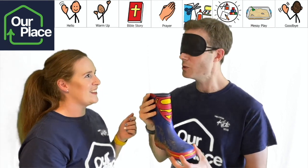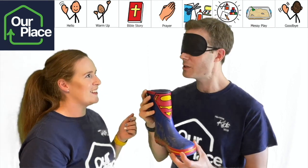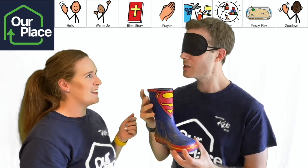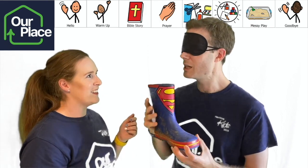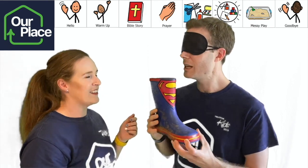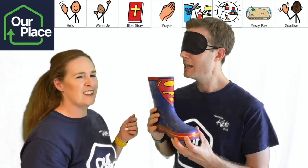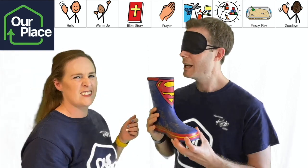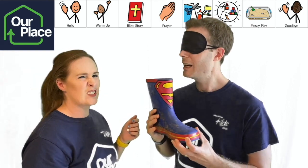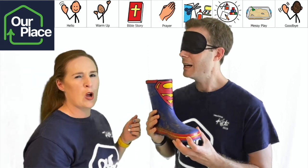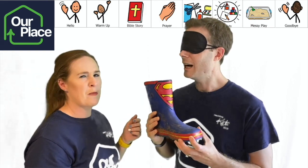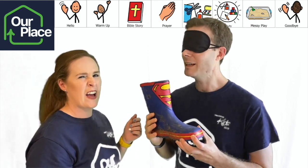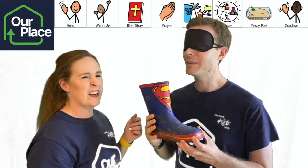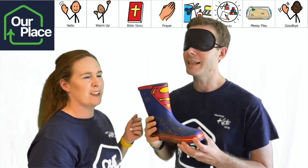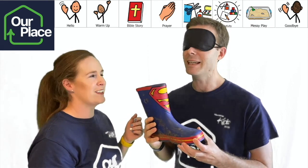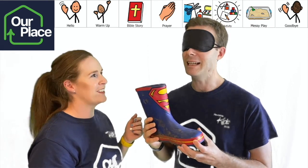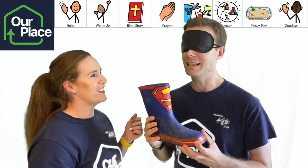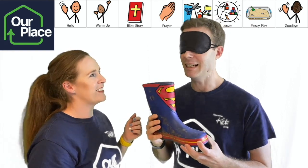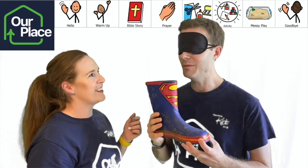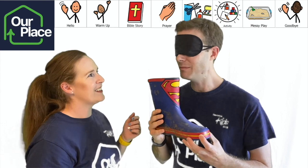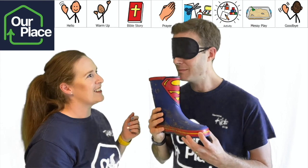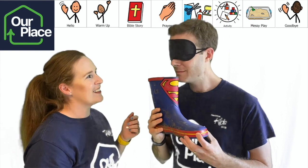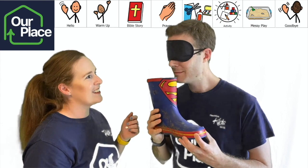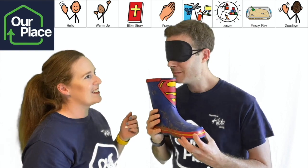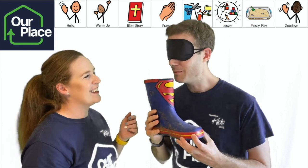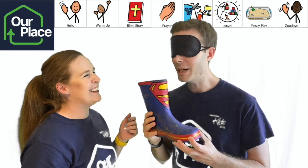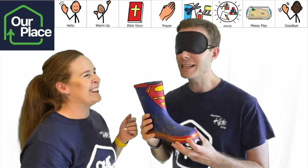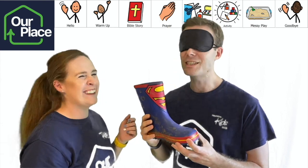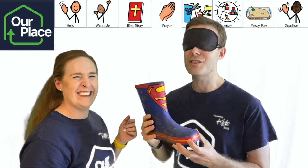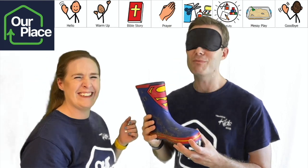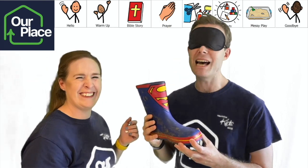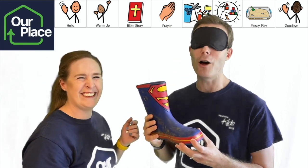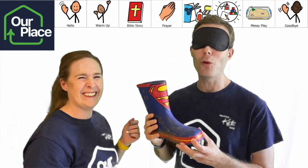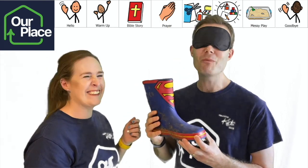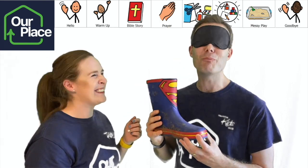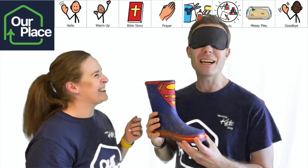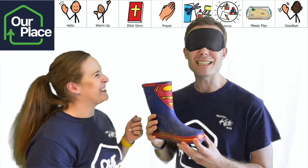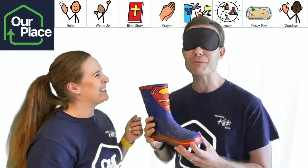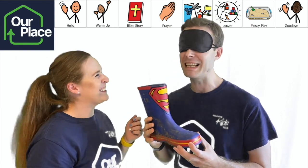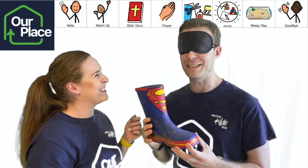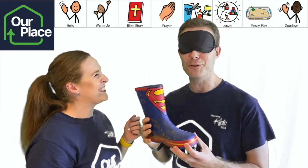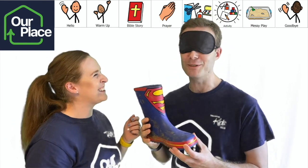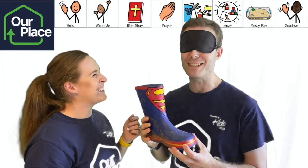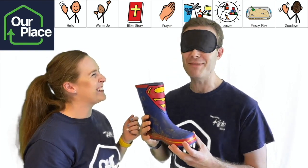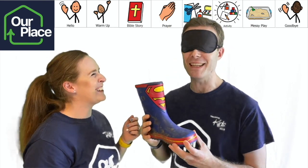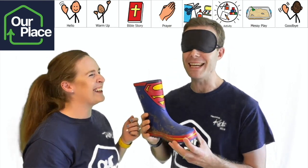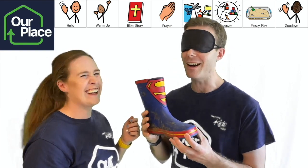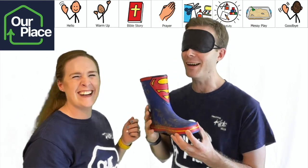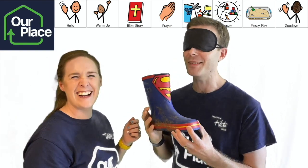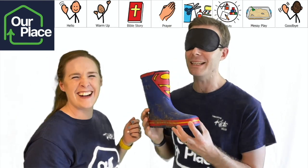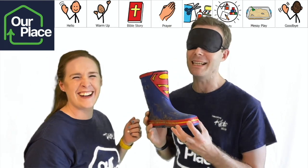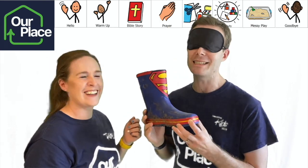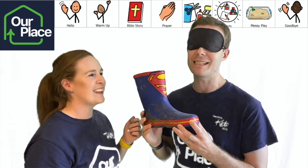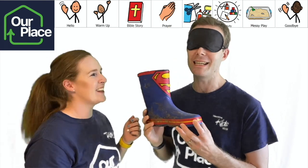I think by the smell by the smell it's yours definitely I think this is a